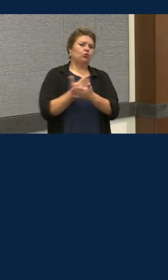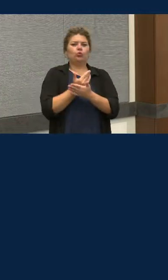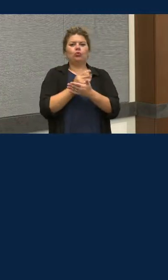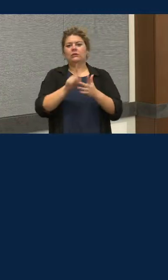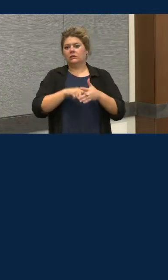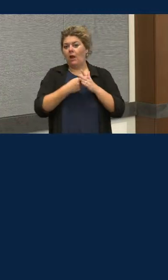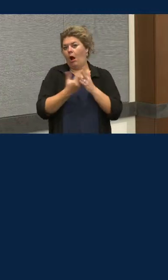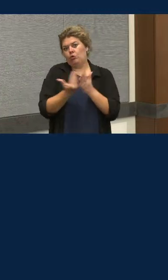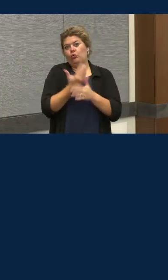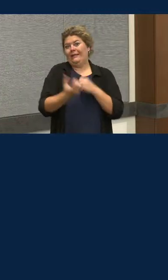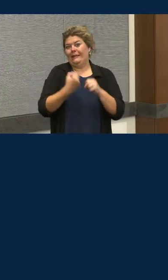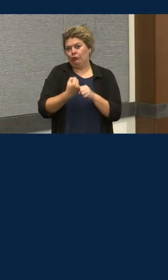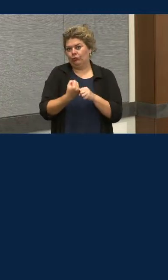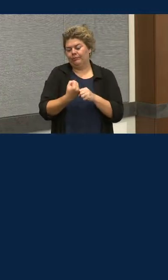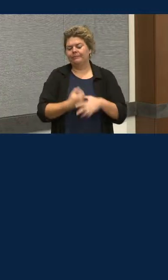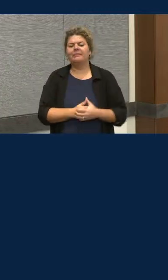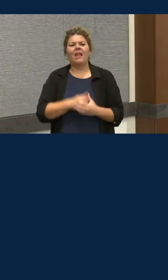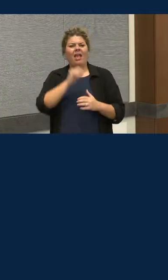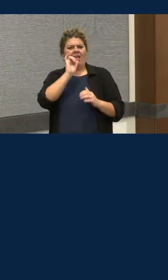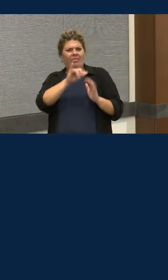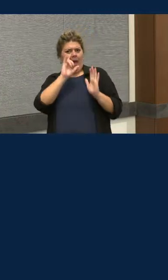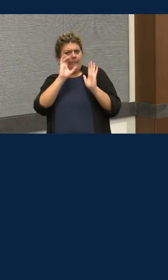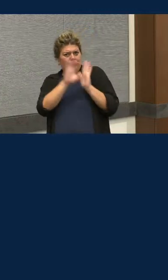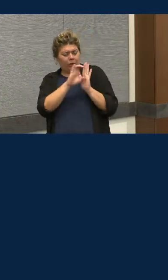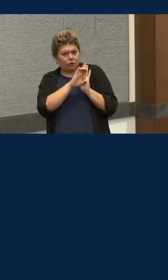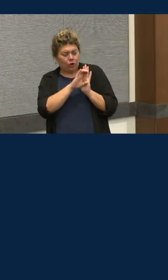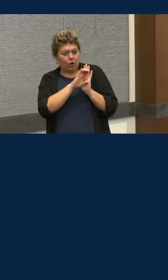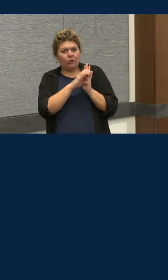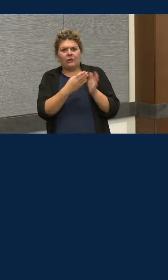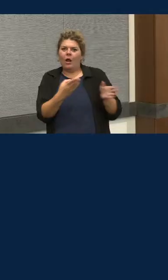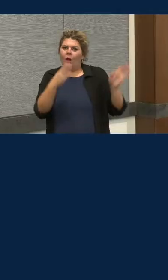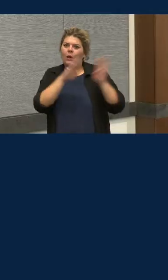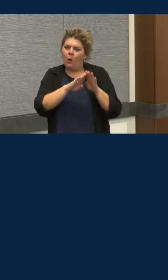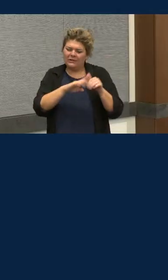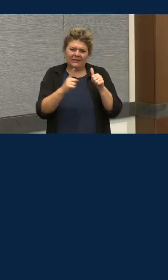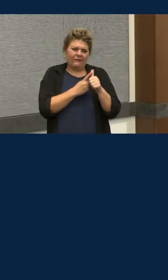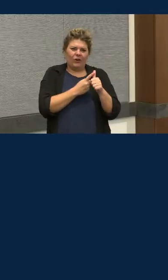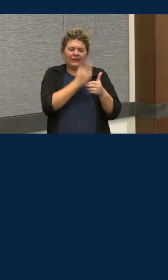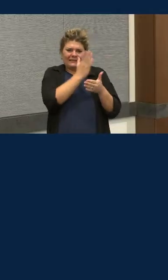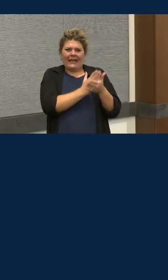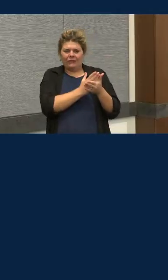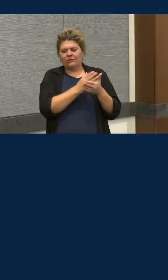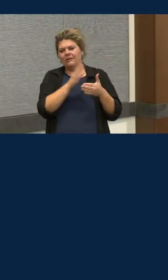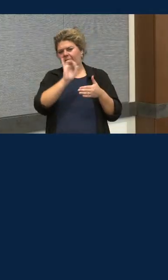The photograph closes the first section of The Americans.